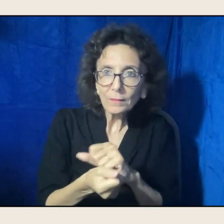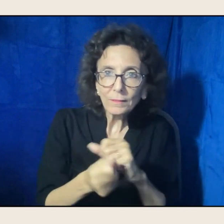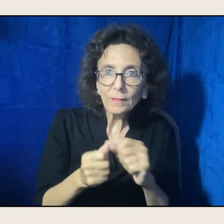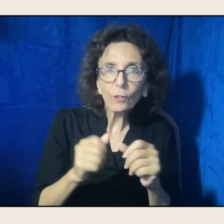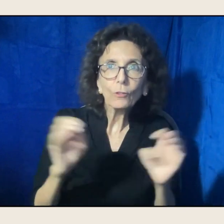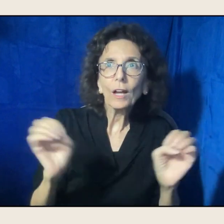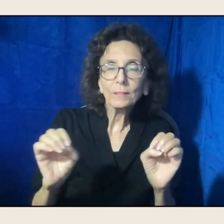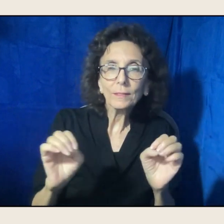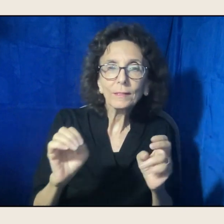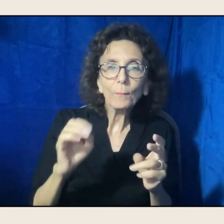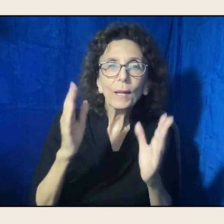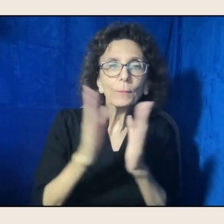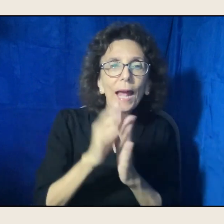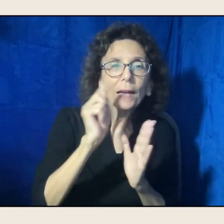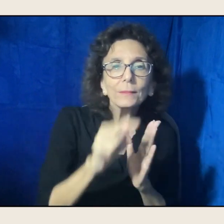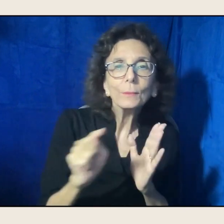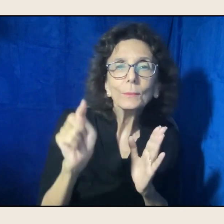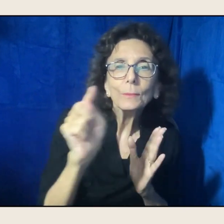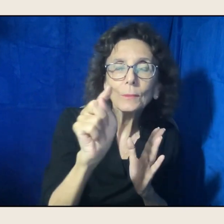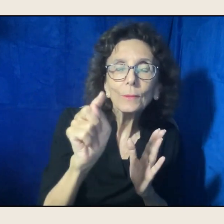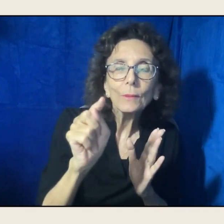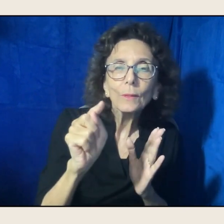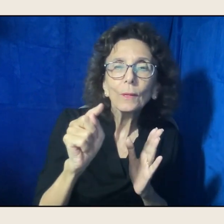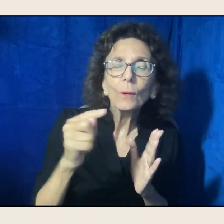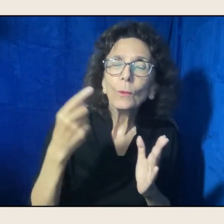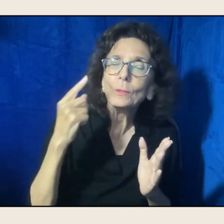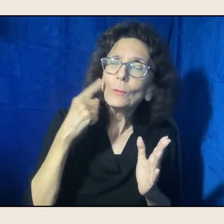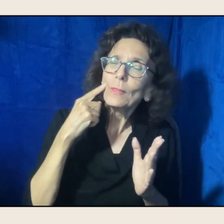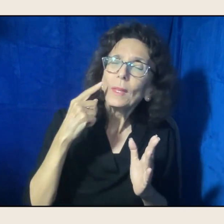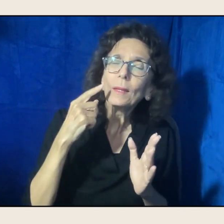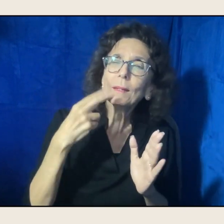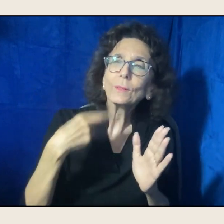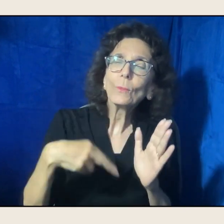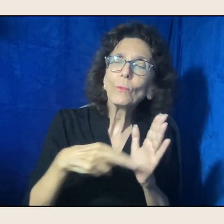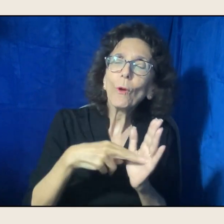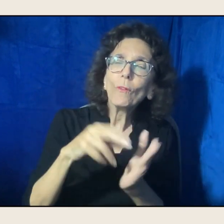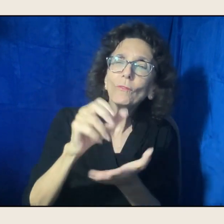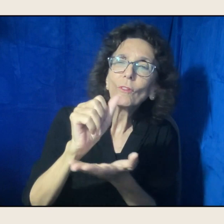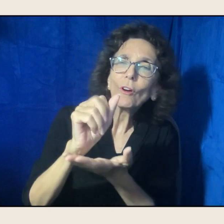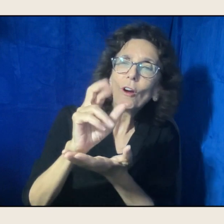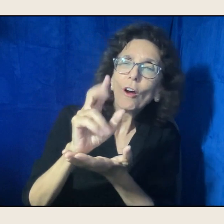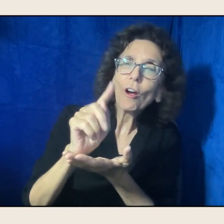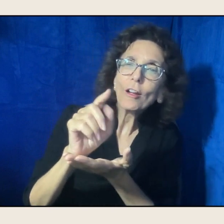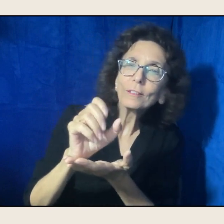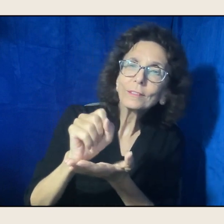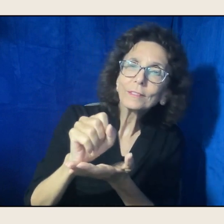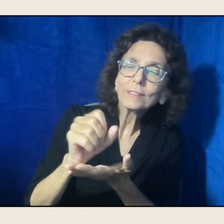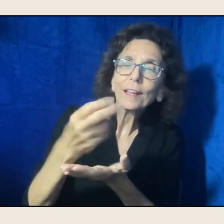what do you see as the unique role of the arts and humanities in addressing the climate crisis?